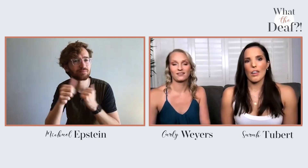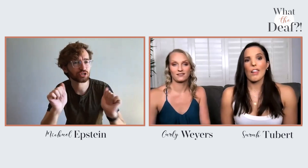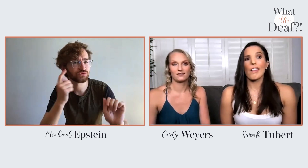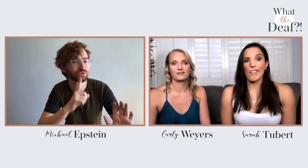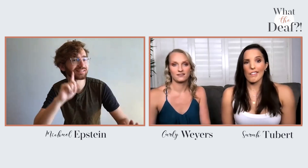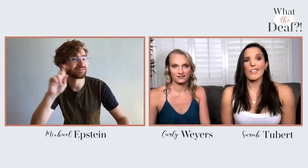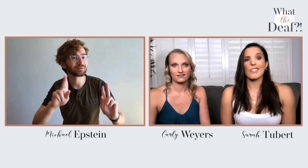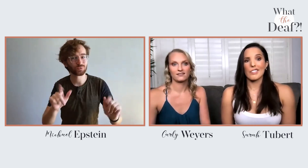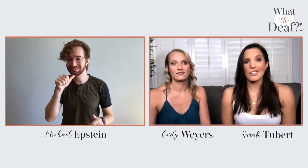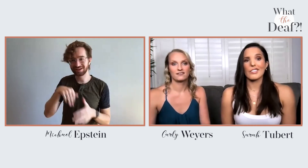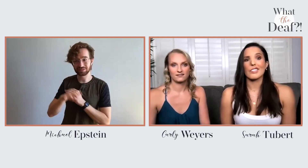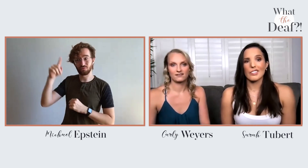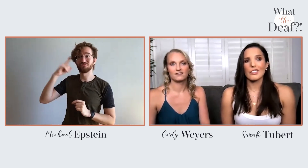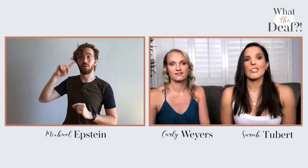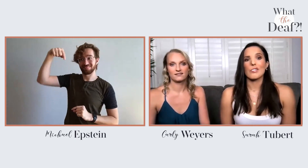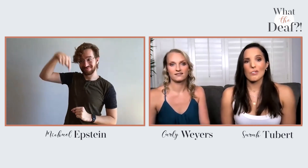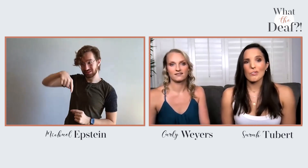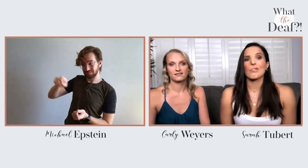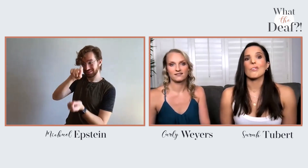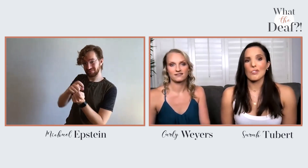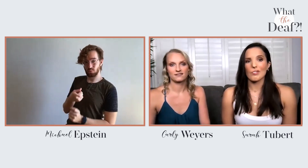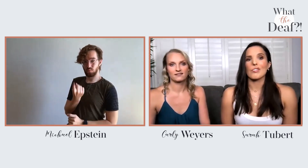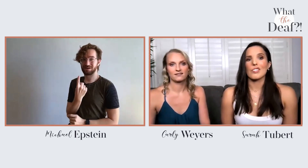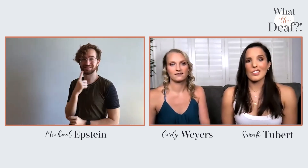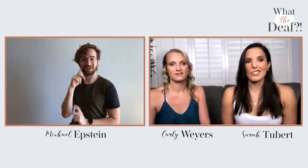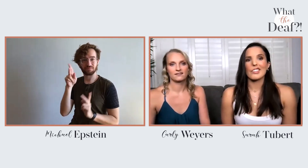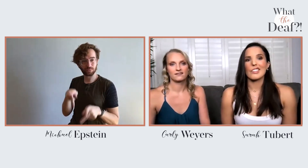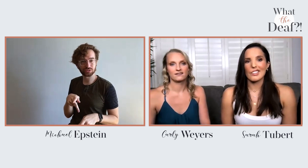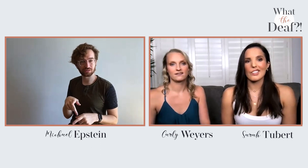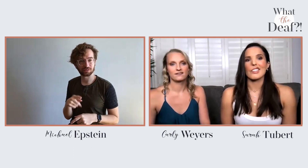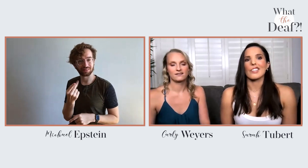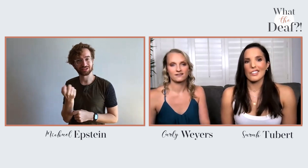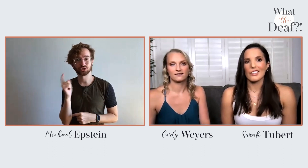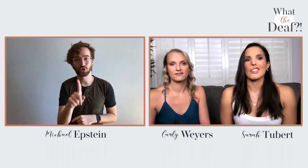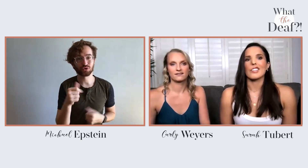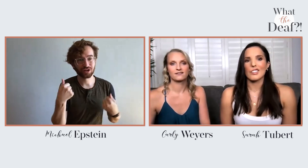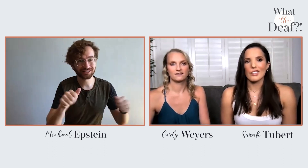Is that accessible for that deaf person in that audition? It's not. So think about that one deaf person